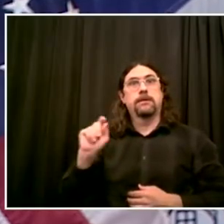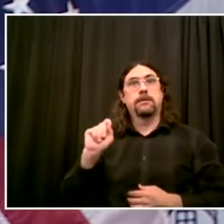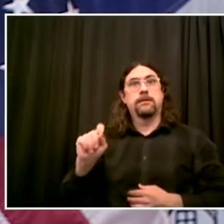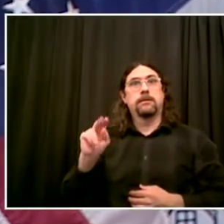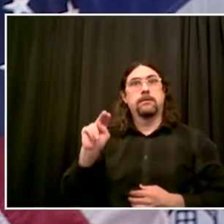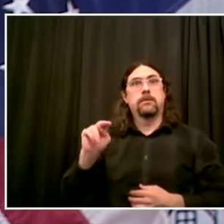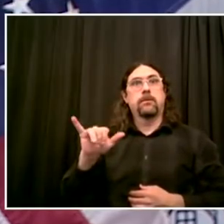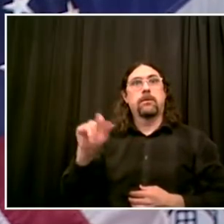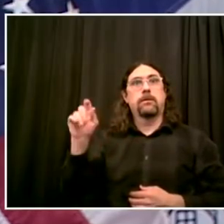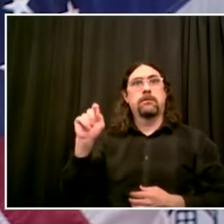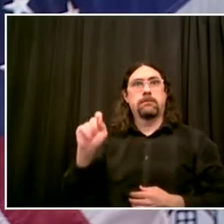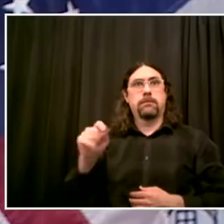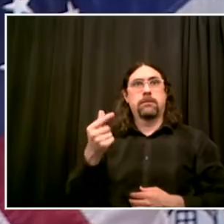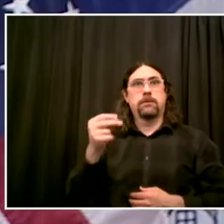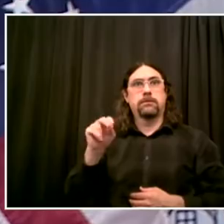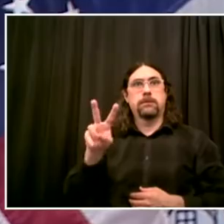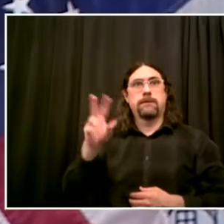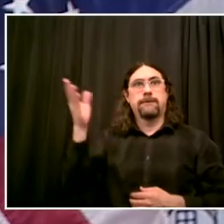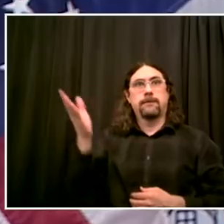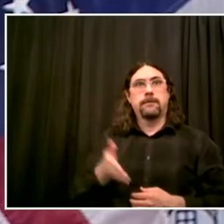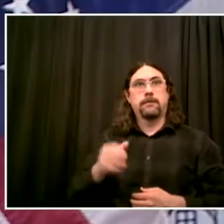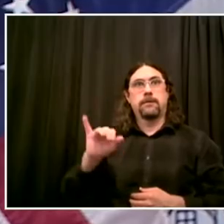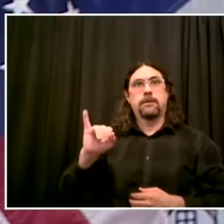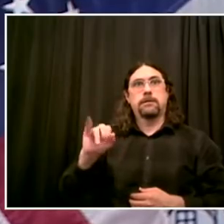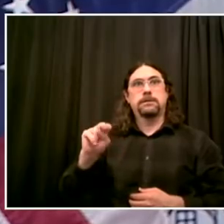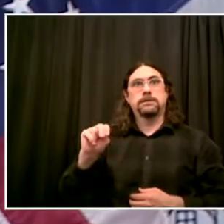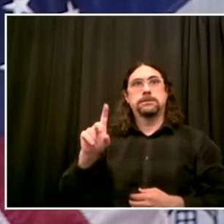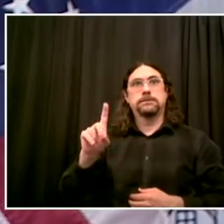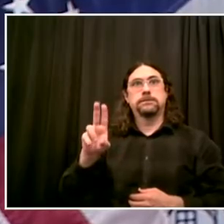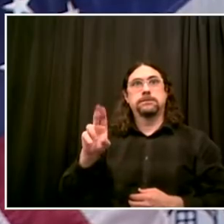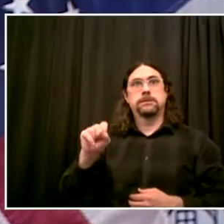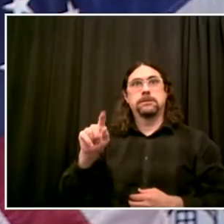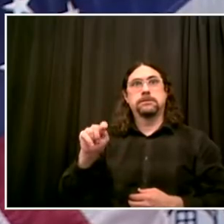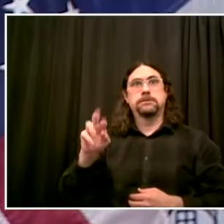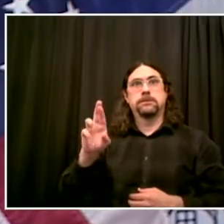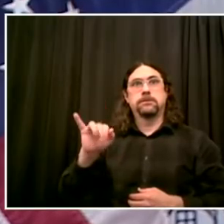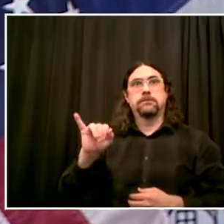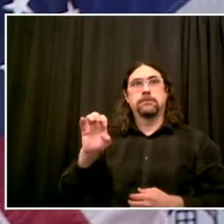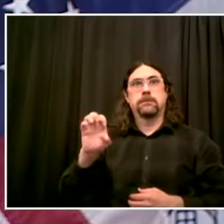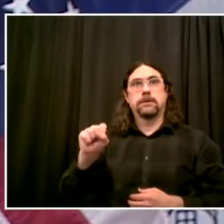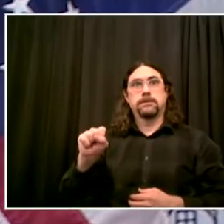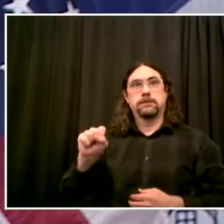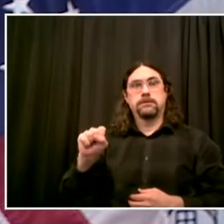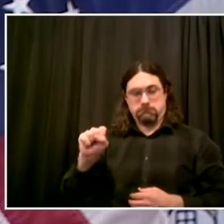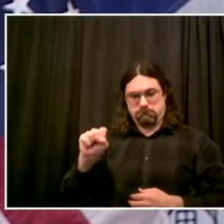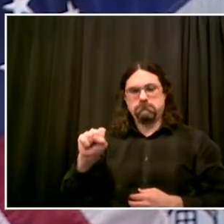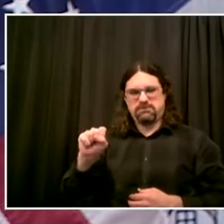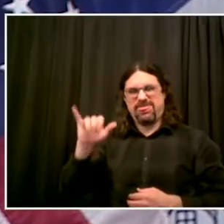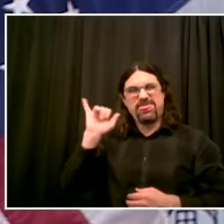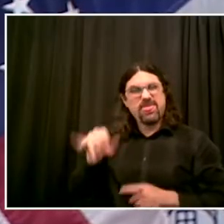INFORMATION CAN GO TO THE STATE